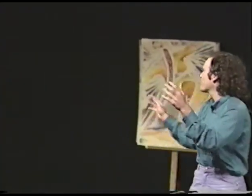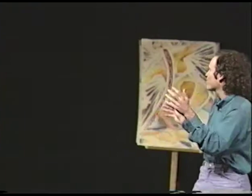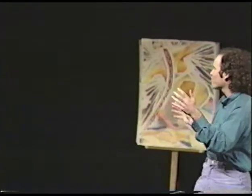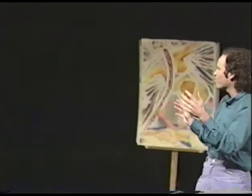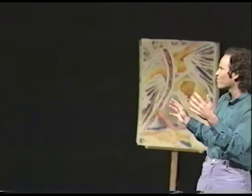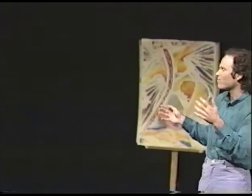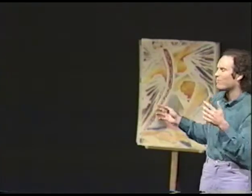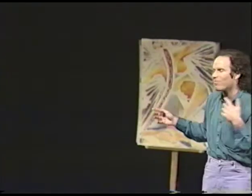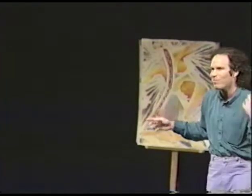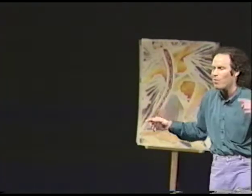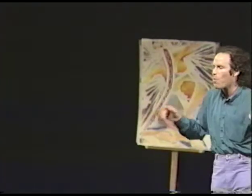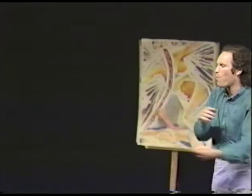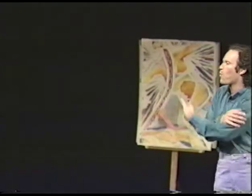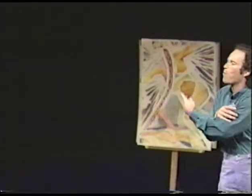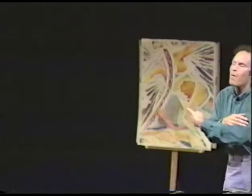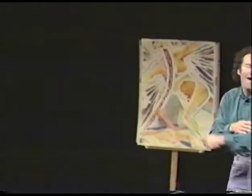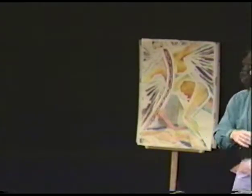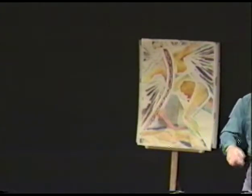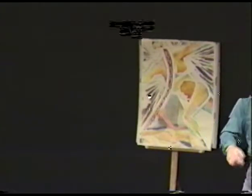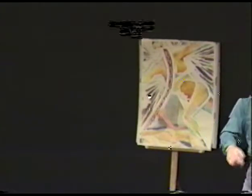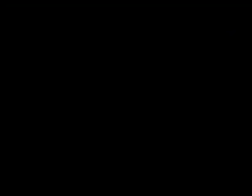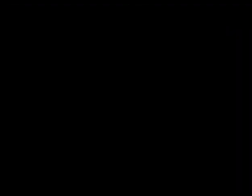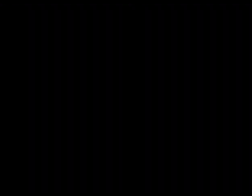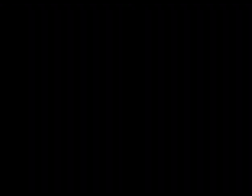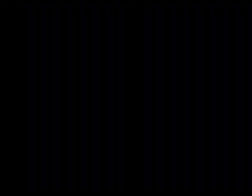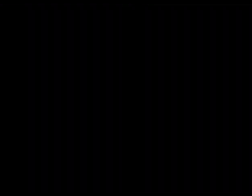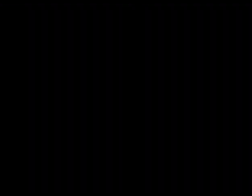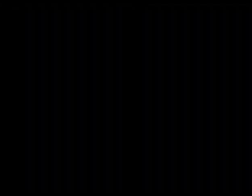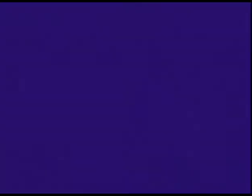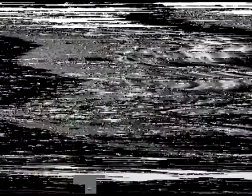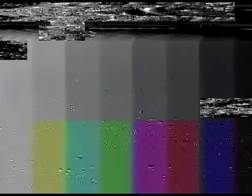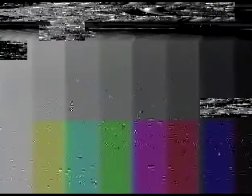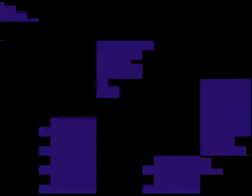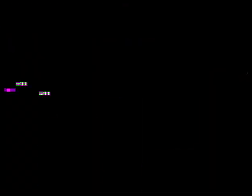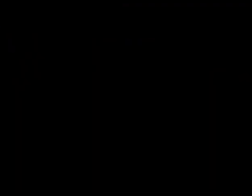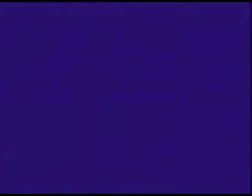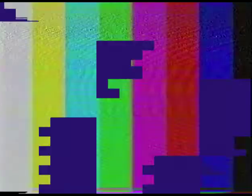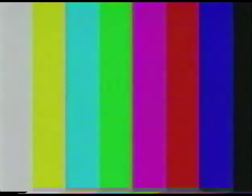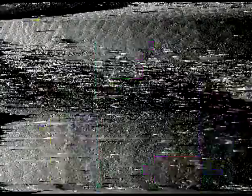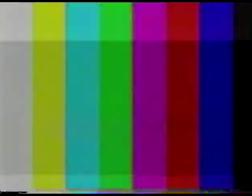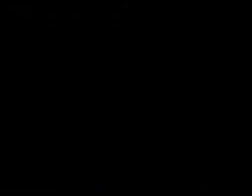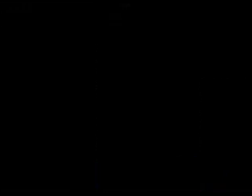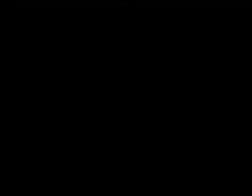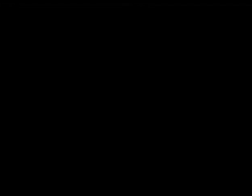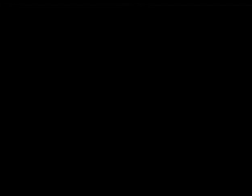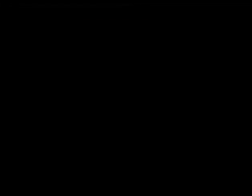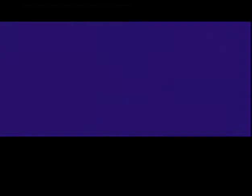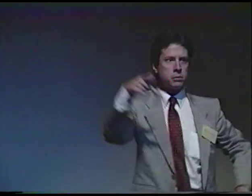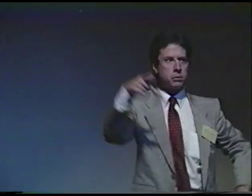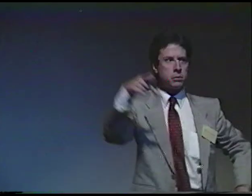Yeah. [AUDIO OUT]